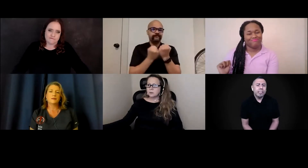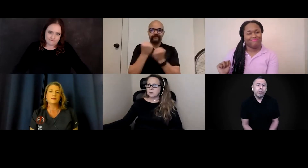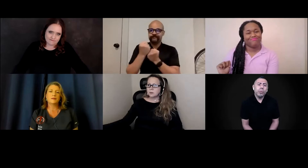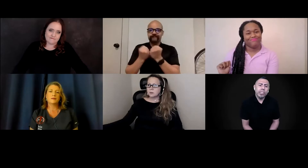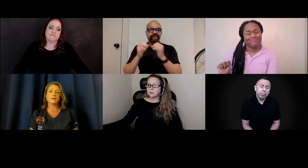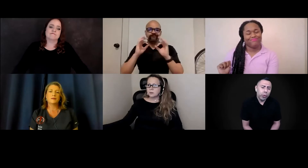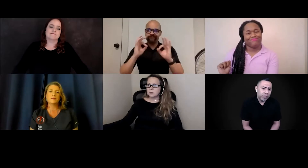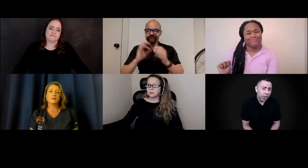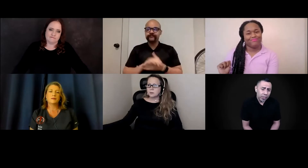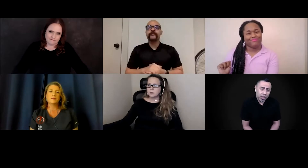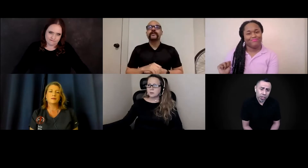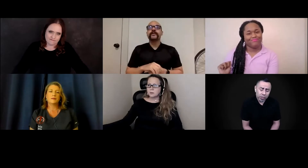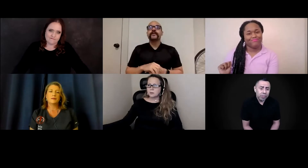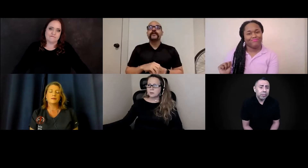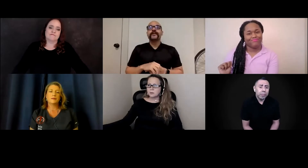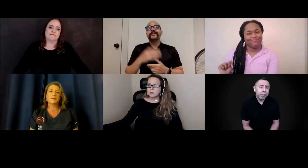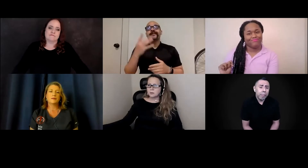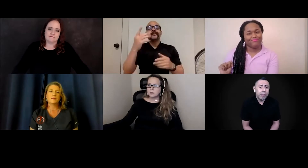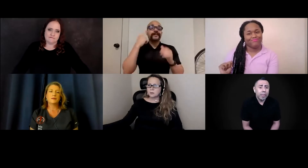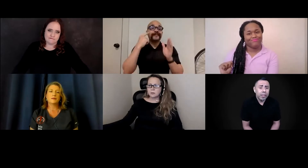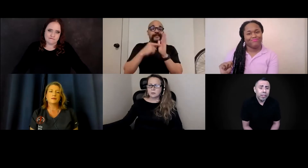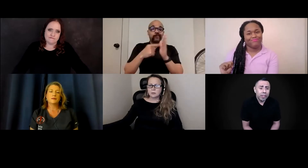is that they're really supportive of each other.